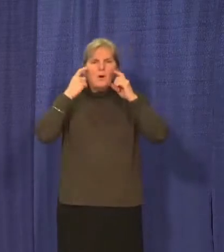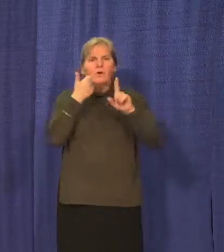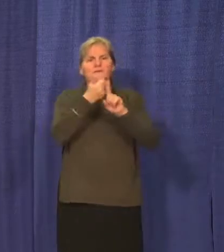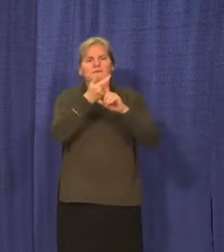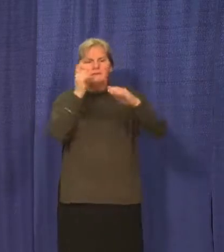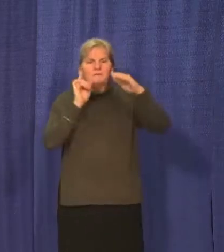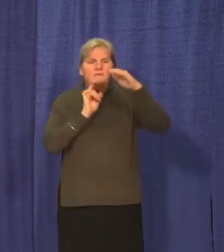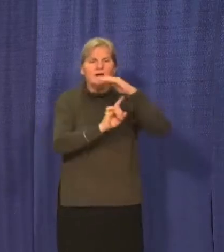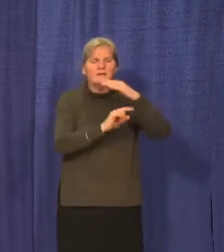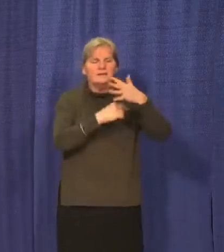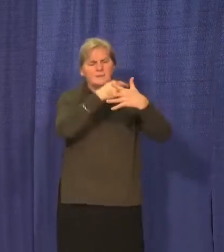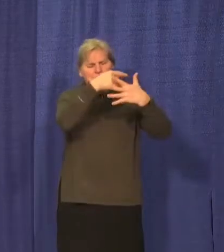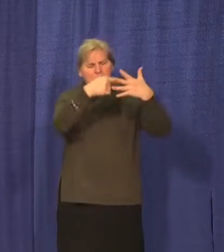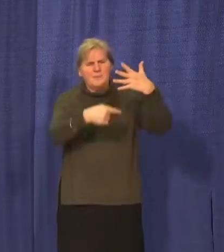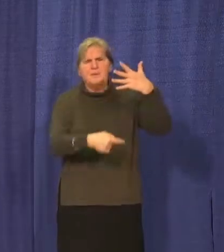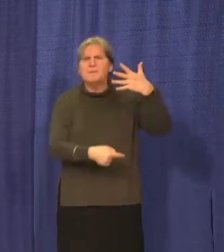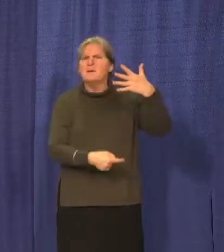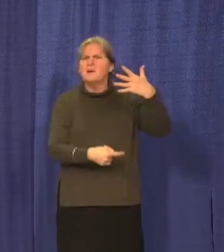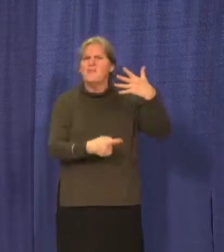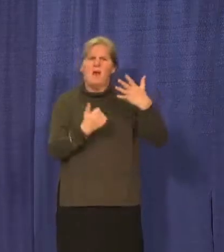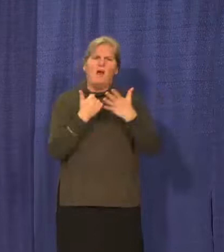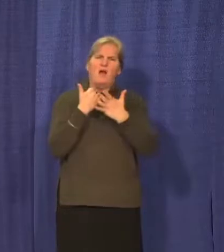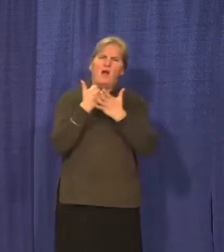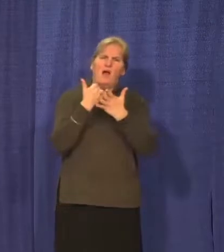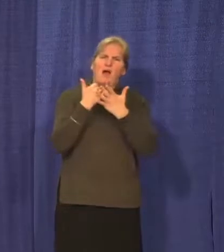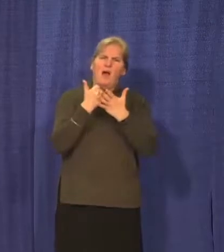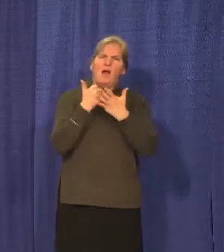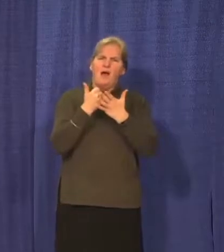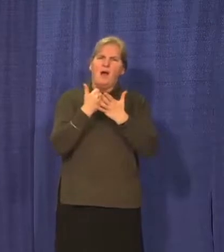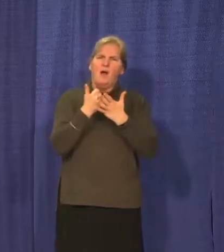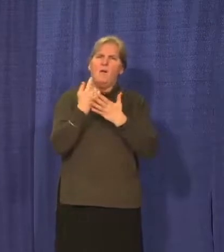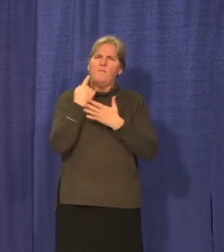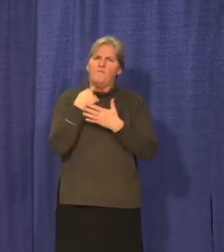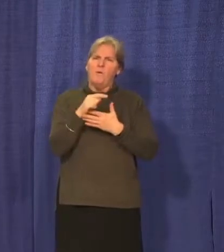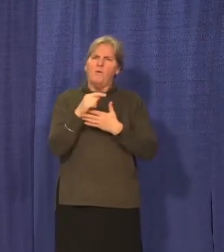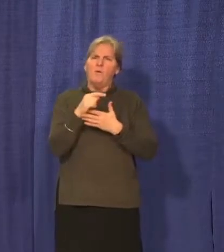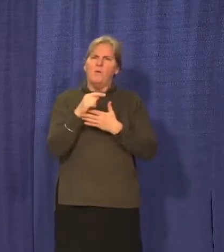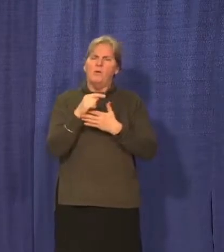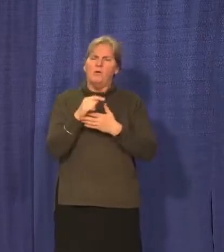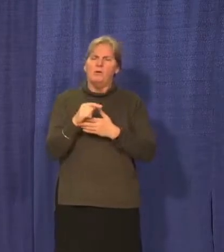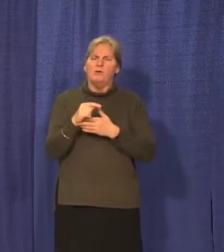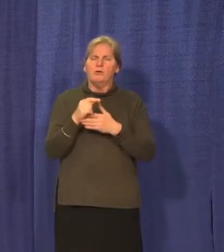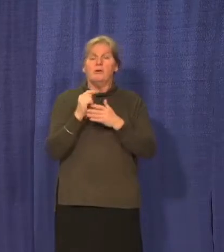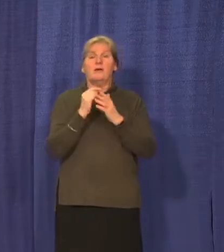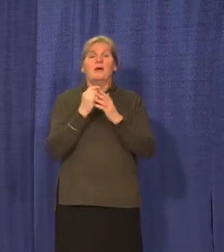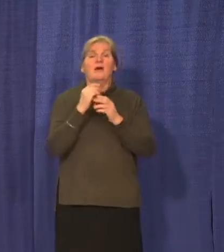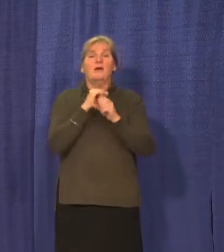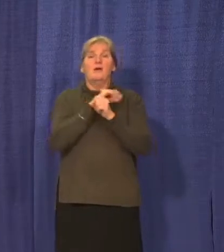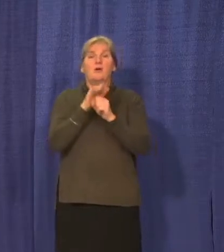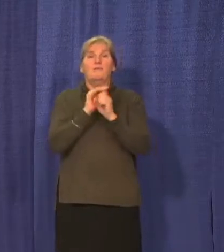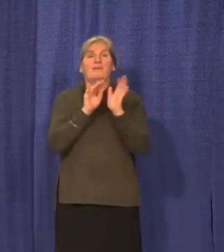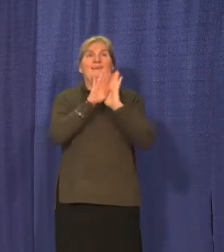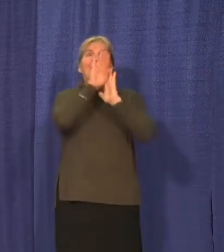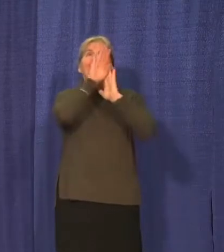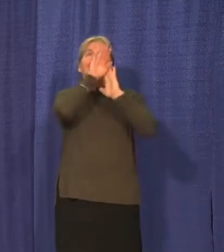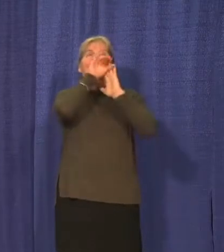wearing a mask or self isolating, these are all tools in our toolkit that we are going to use to plank the curve.